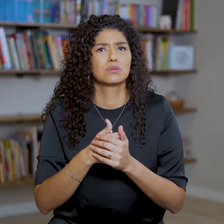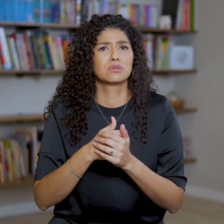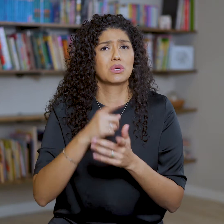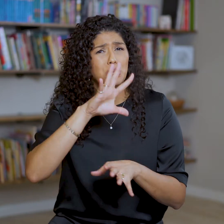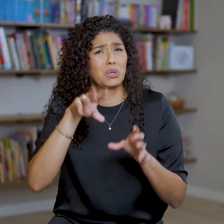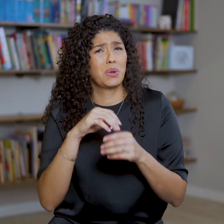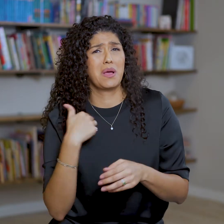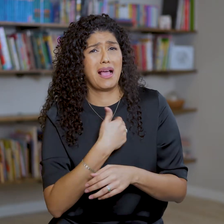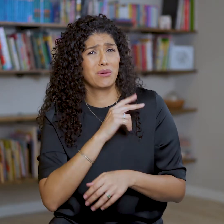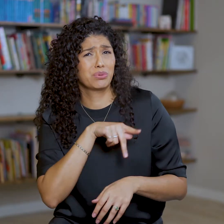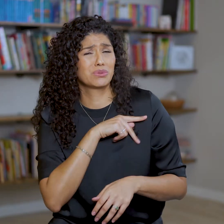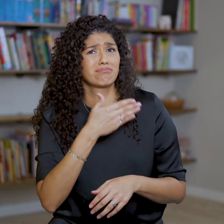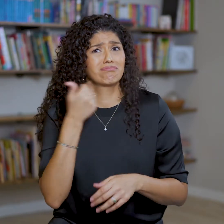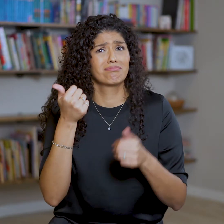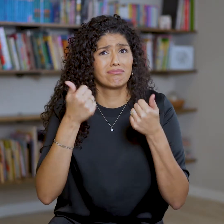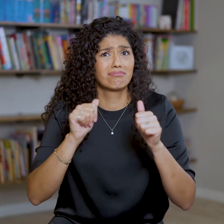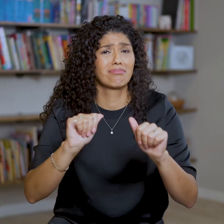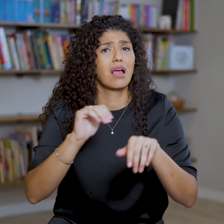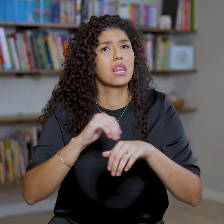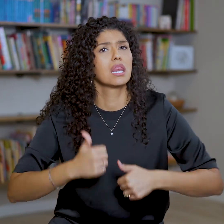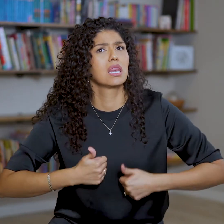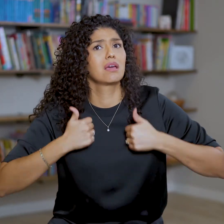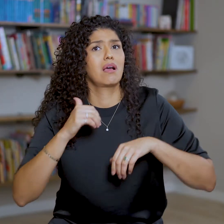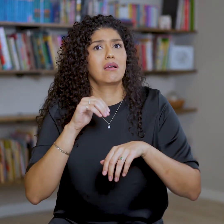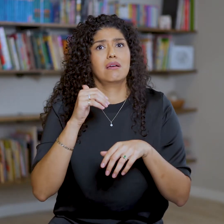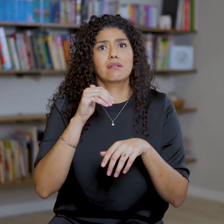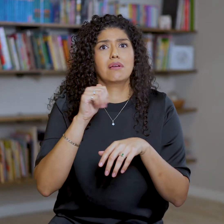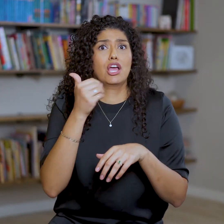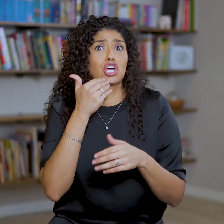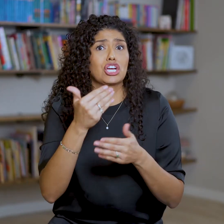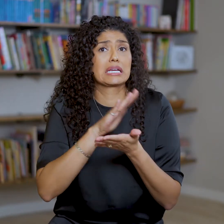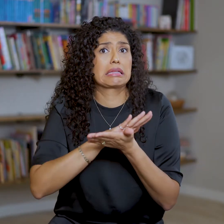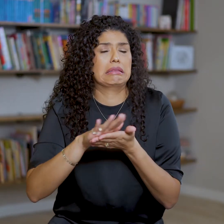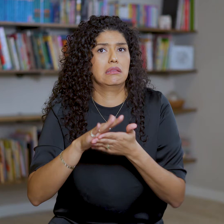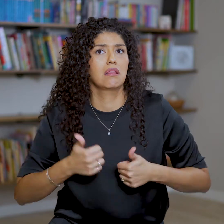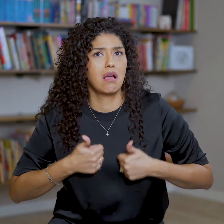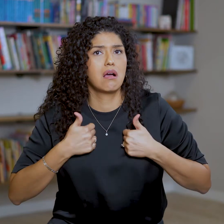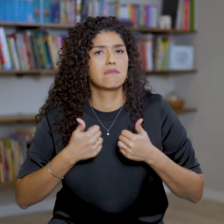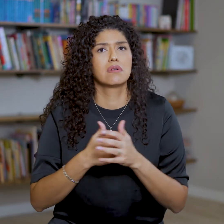even our personal best efforts at living a good clean life.